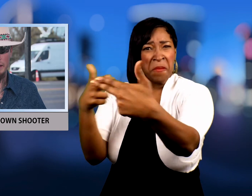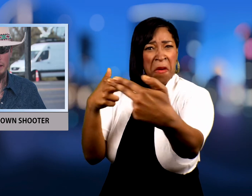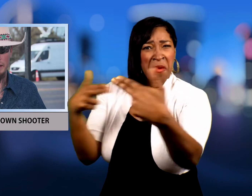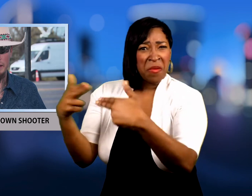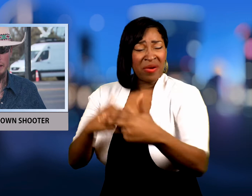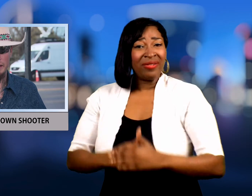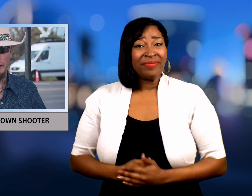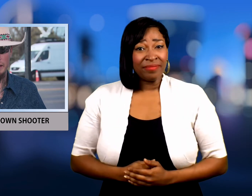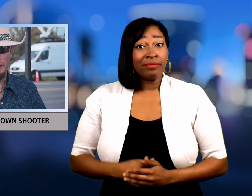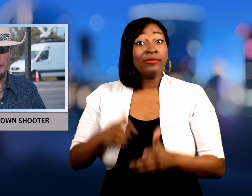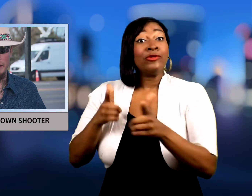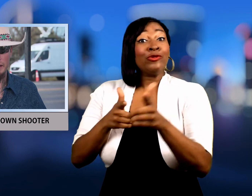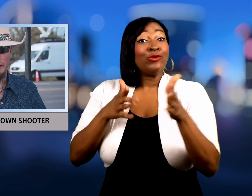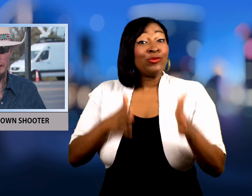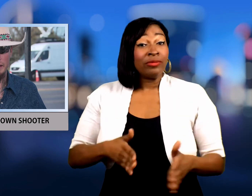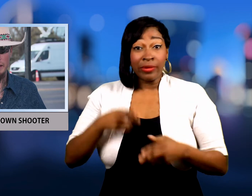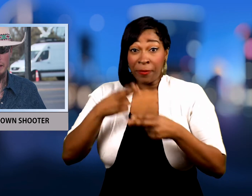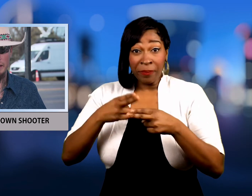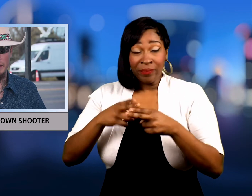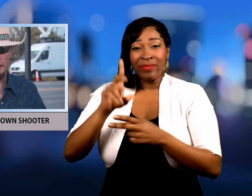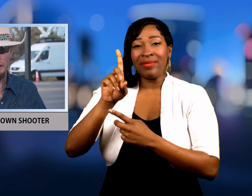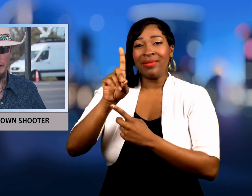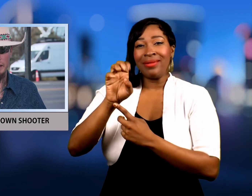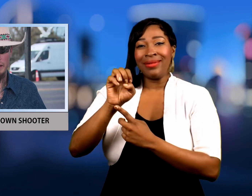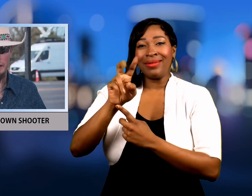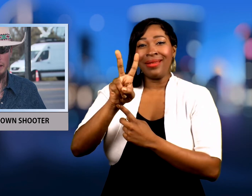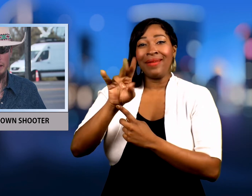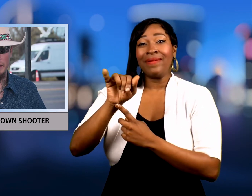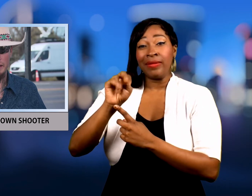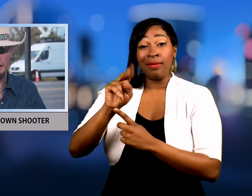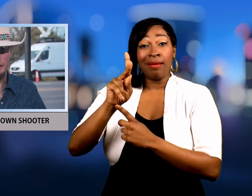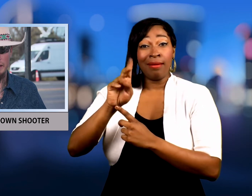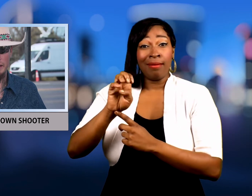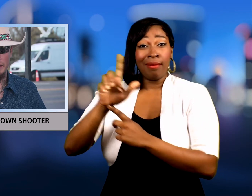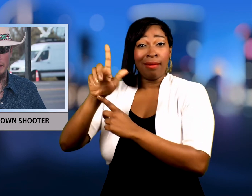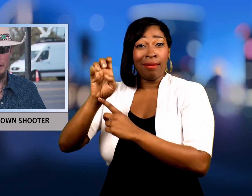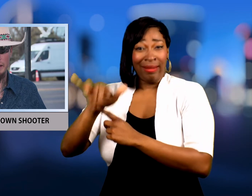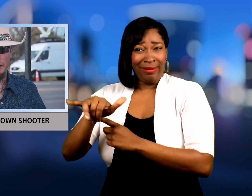The shooter Devin Kelley got into his